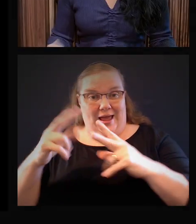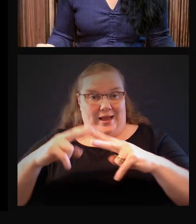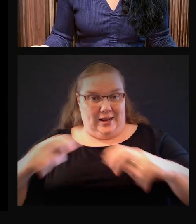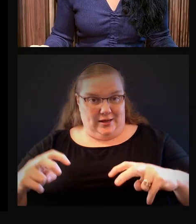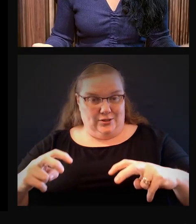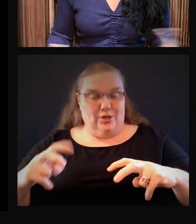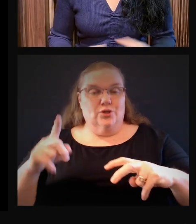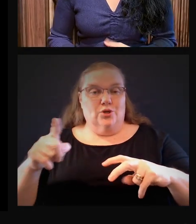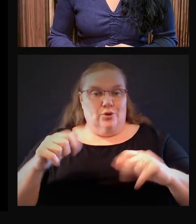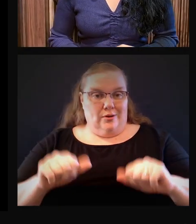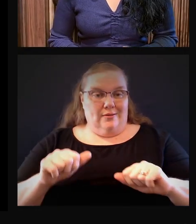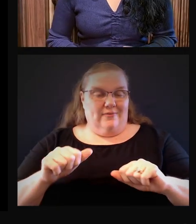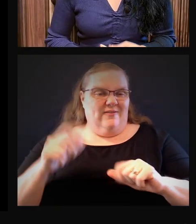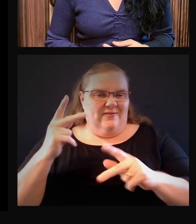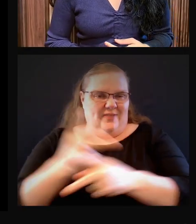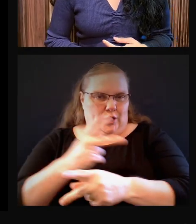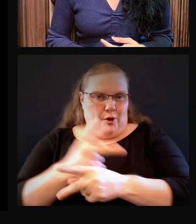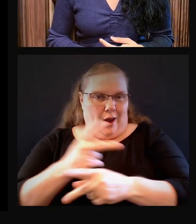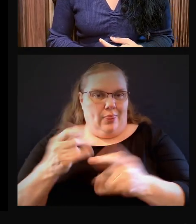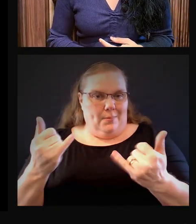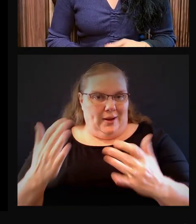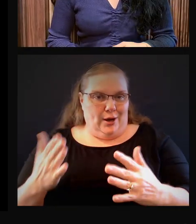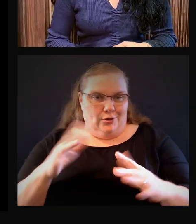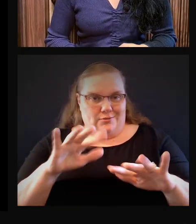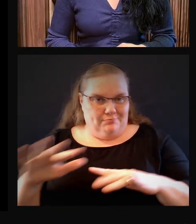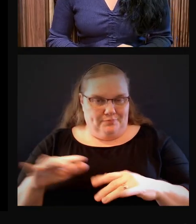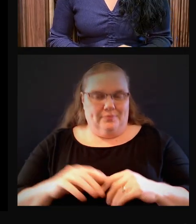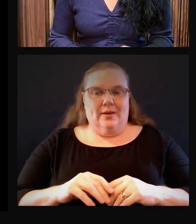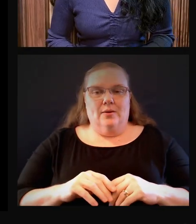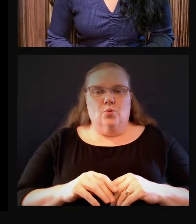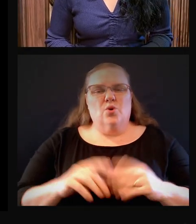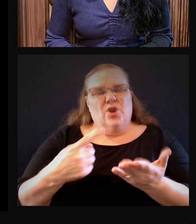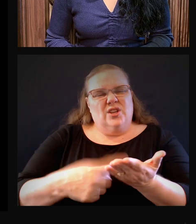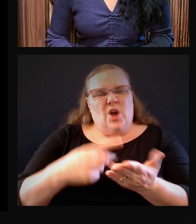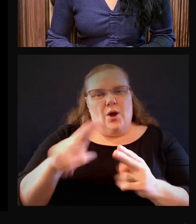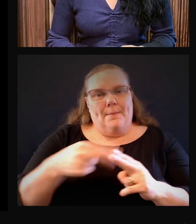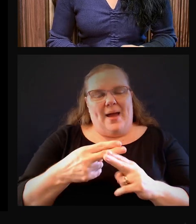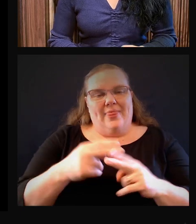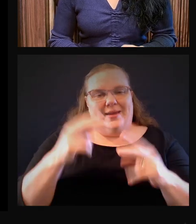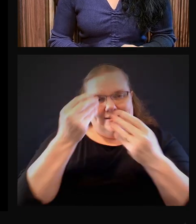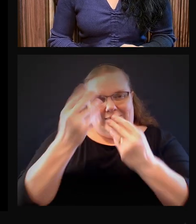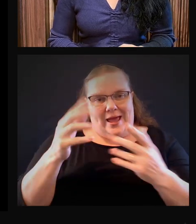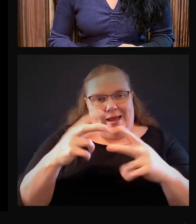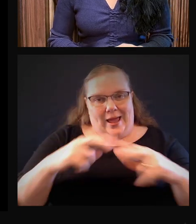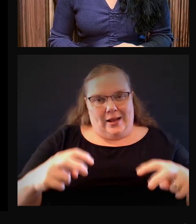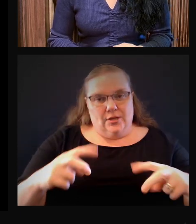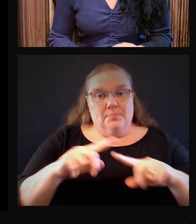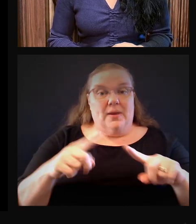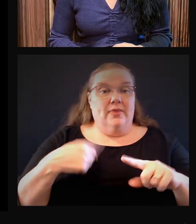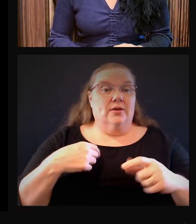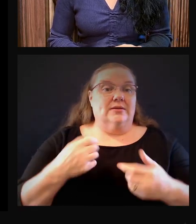Let's deep dive into Data Analytics a little bit. Here, we provide a set of tools that allow you to store, process,